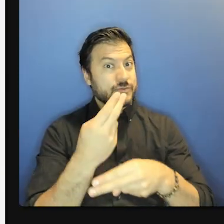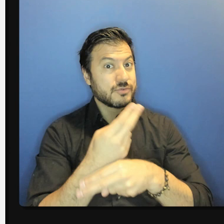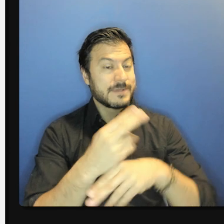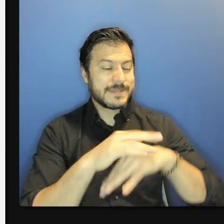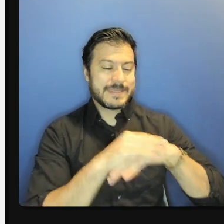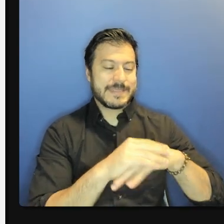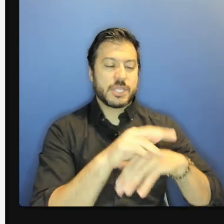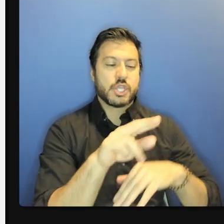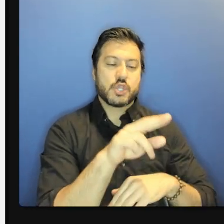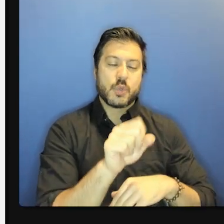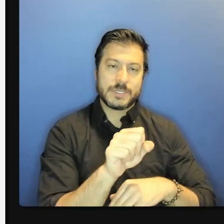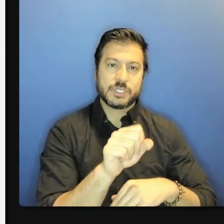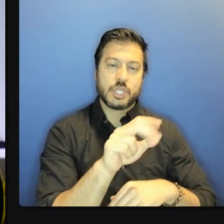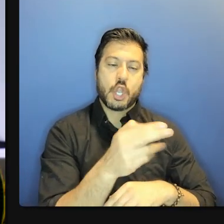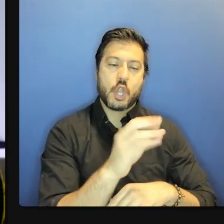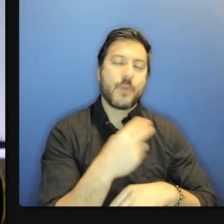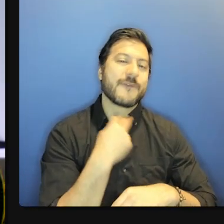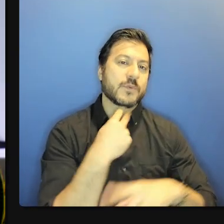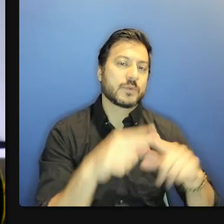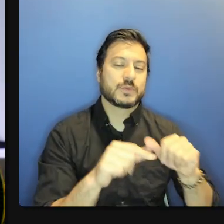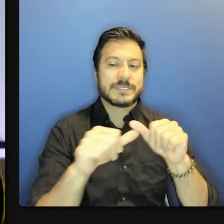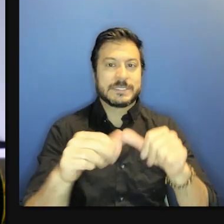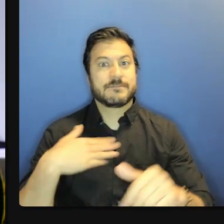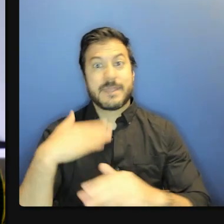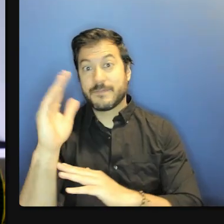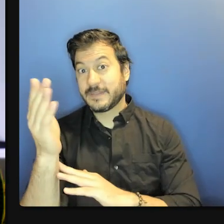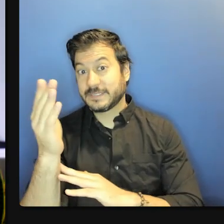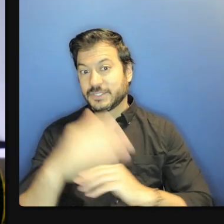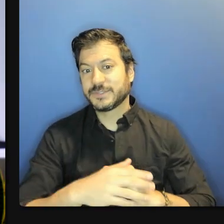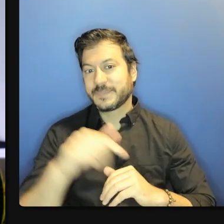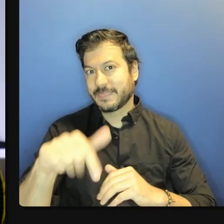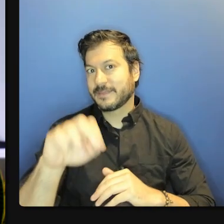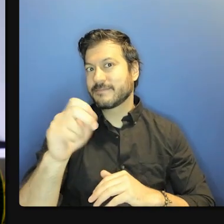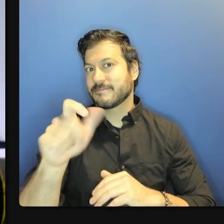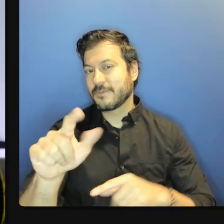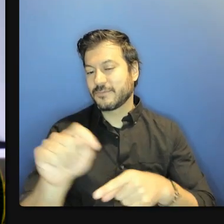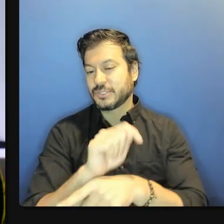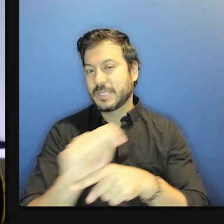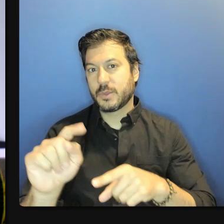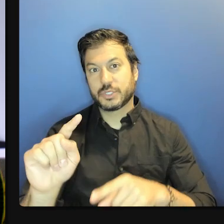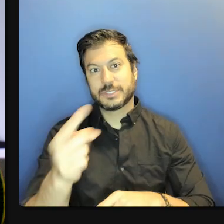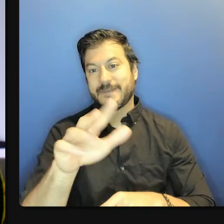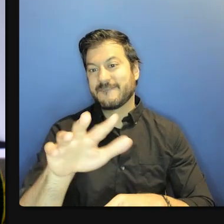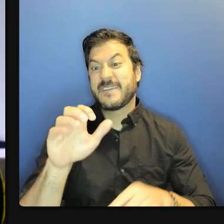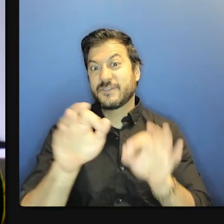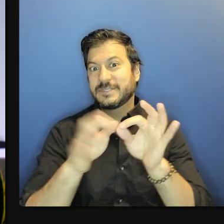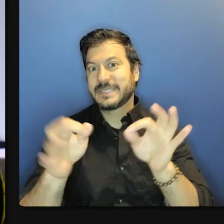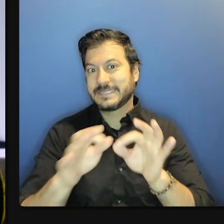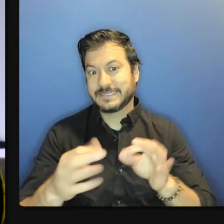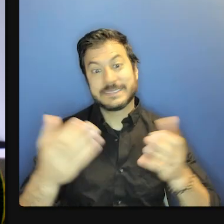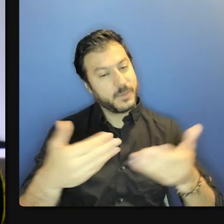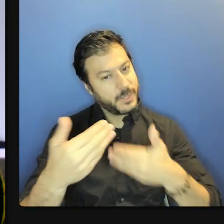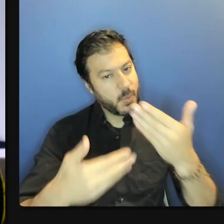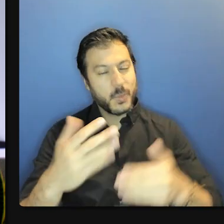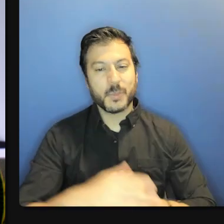What if I want to use an English US custom neural voice to continue my presentation? This model was trained with just 500 sentences.